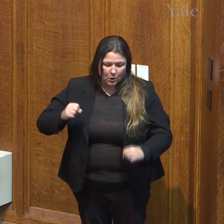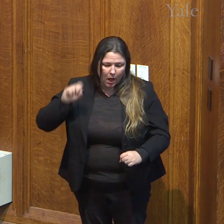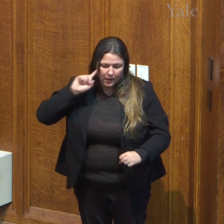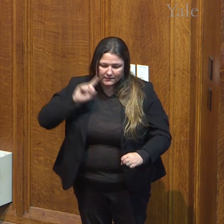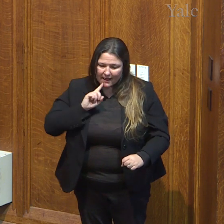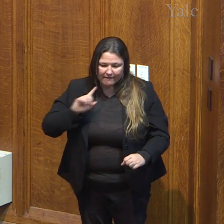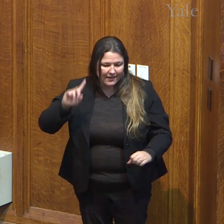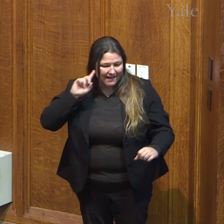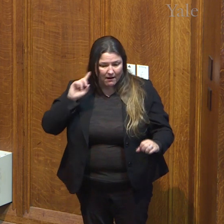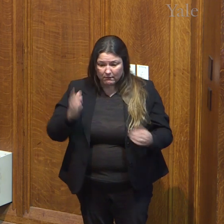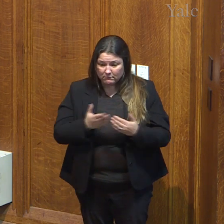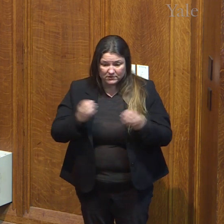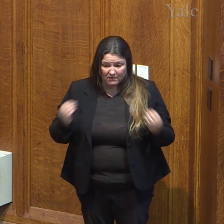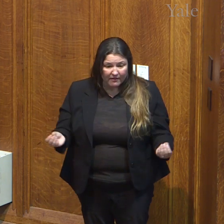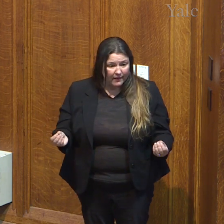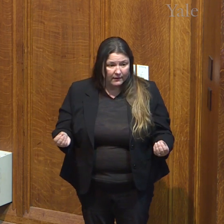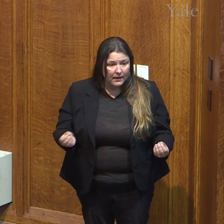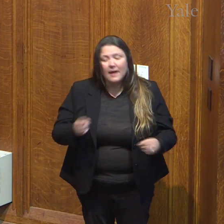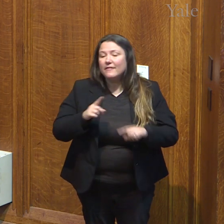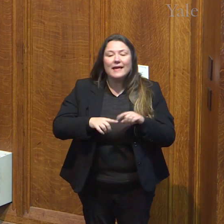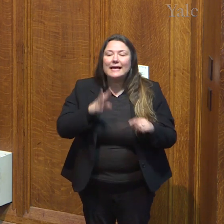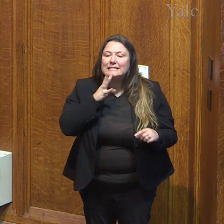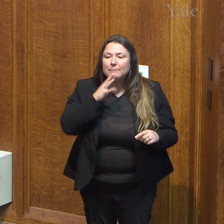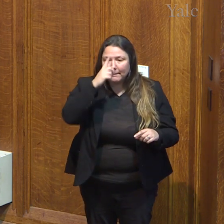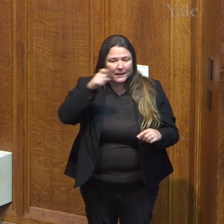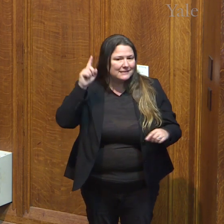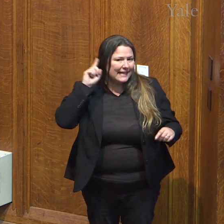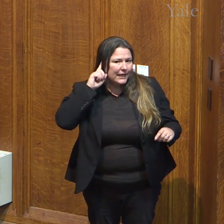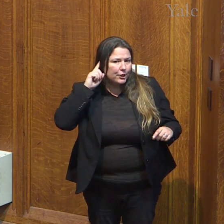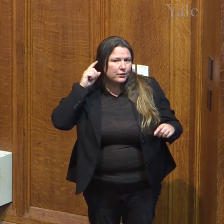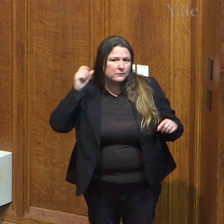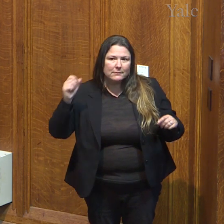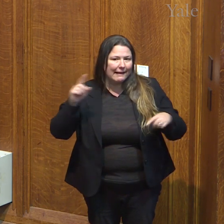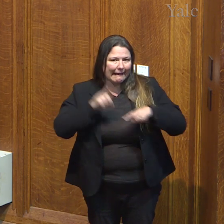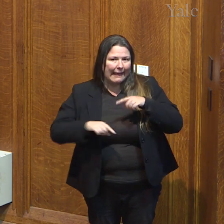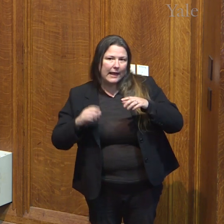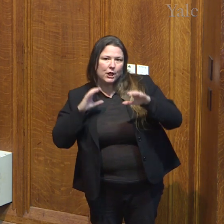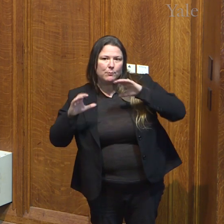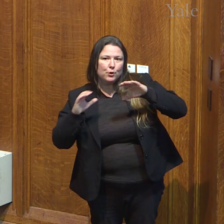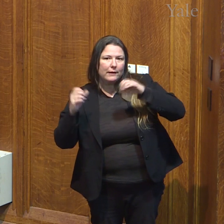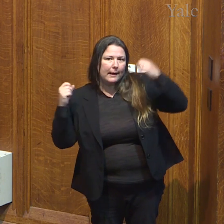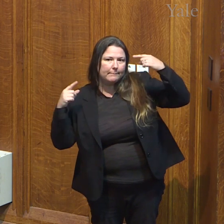They're unable to speak because their ears can't transmit to the brain the information it needs